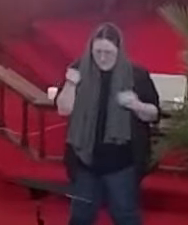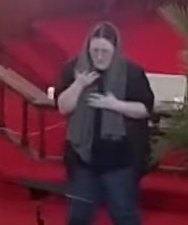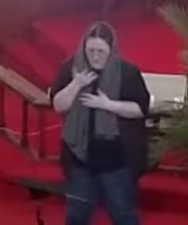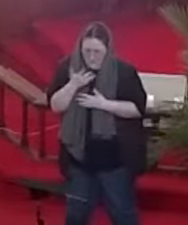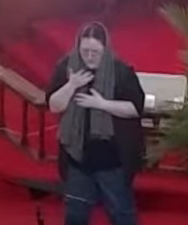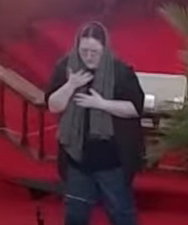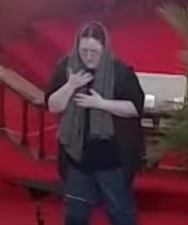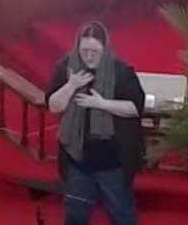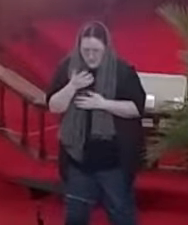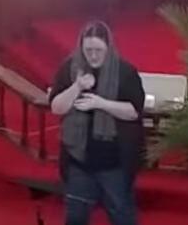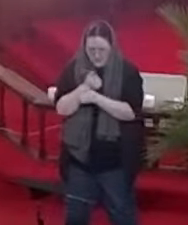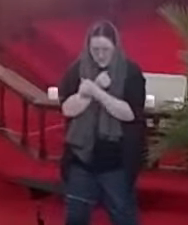fear, and love.